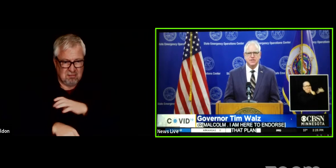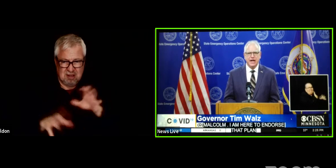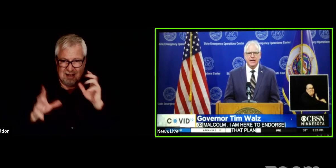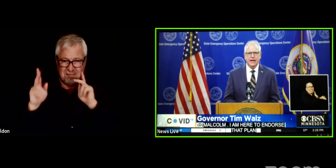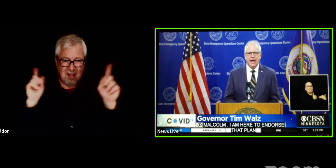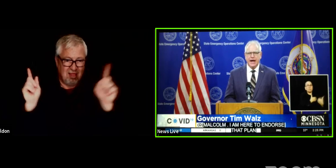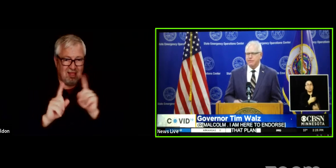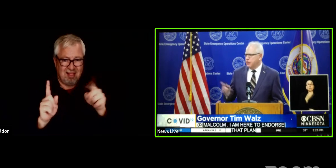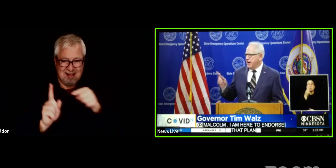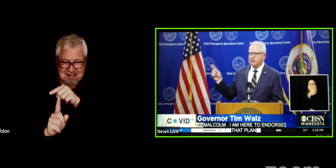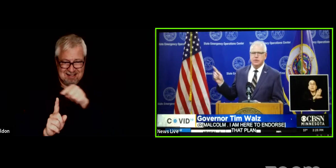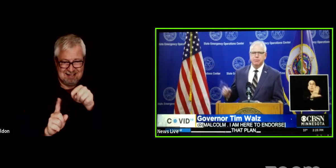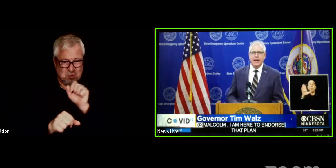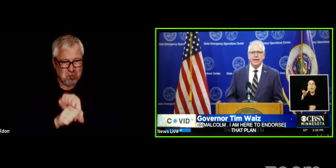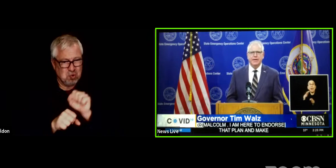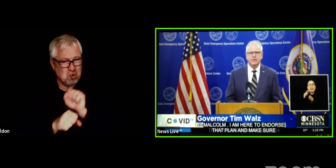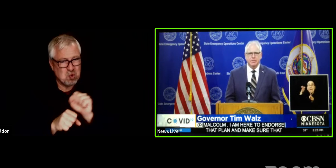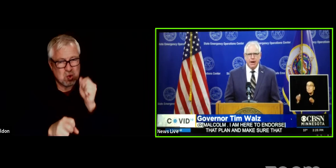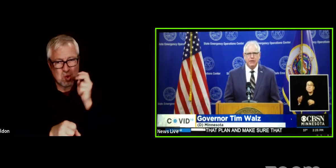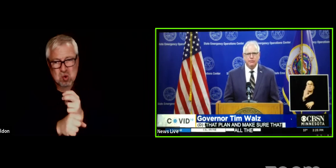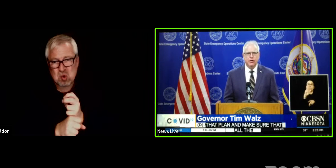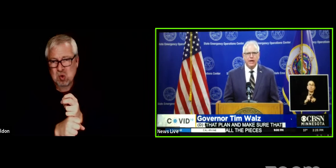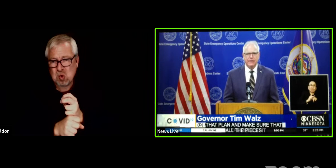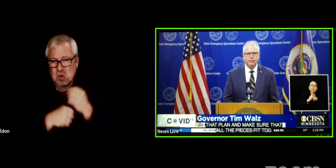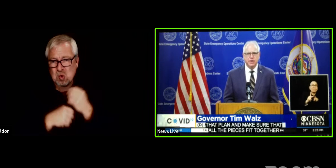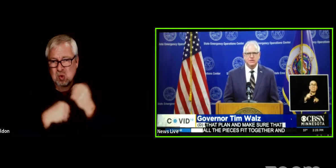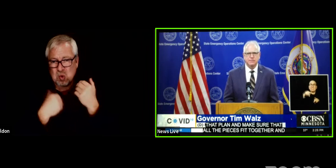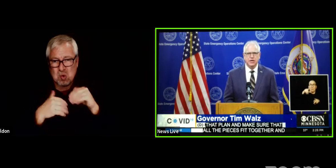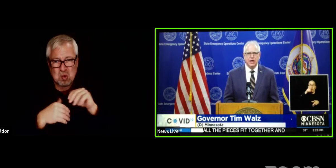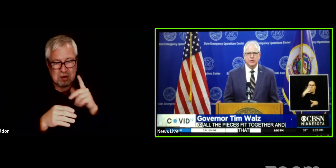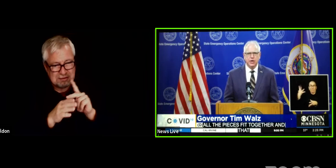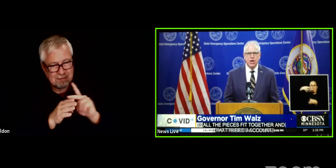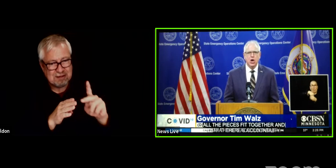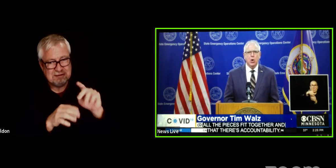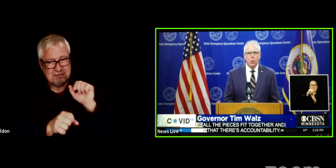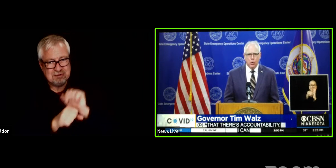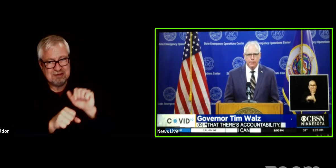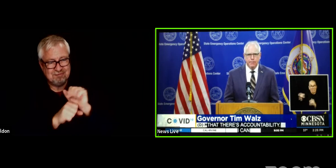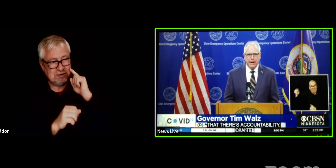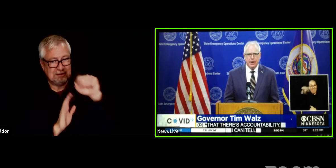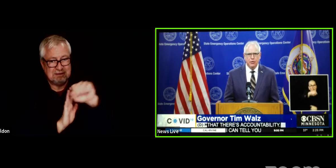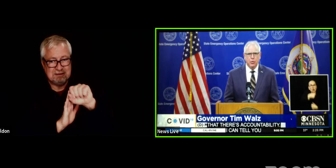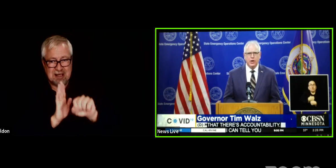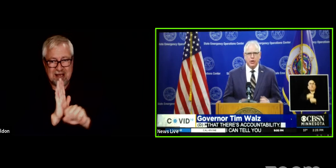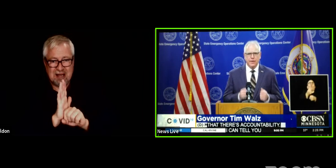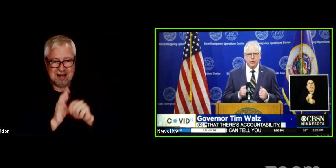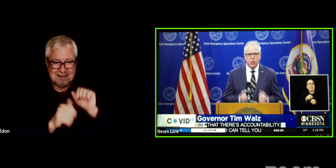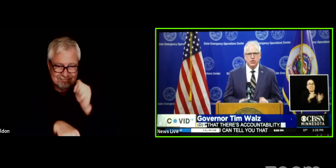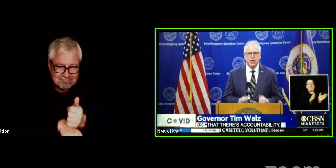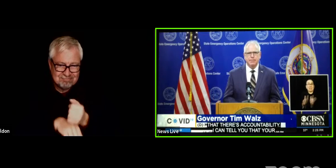THIS STATE HAVE CRAFTED THE PLAN THAT IS THE MODEL FOR A LOT OF THE REST OF THE COUNTRY. WE'RE PREPARED, WE ARE ON THE DOORSTEP OF